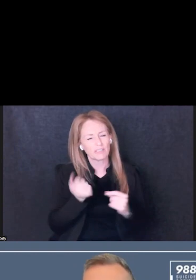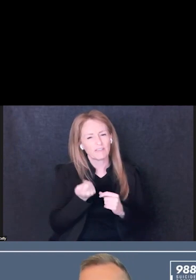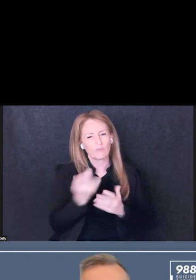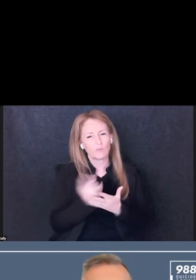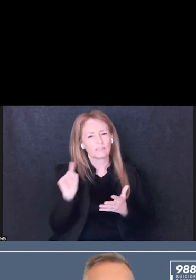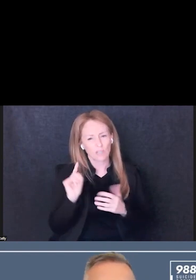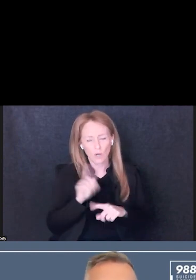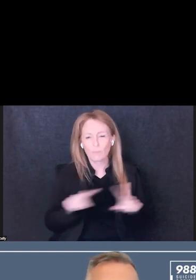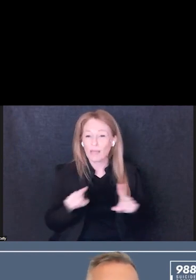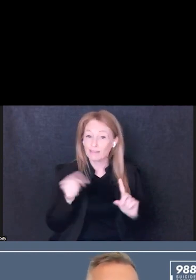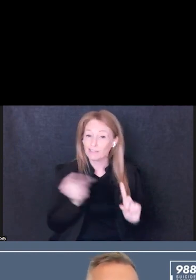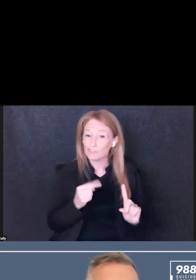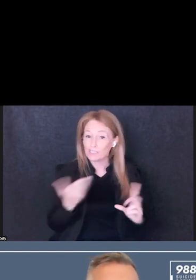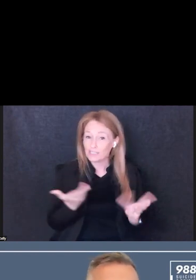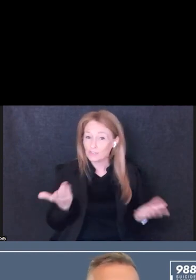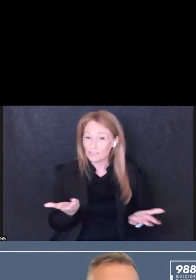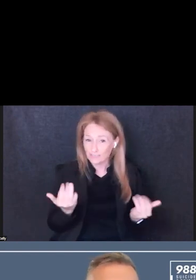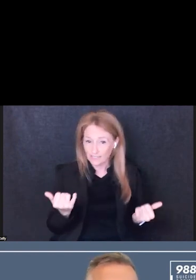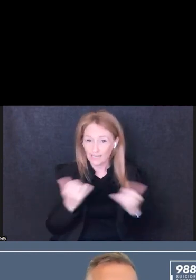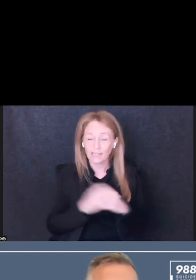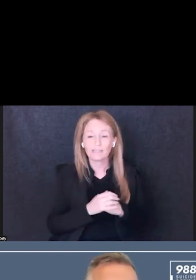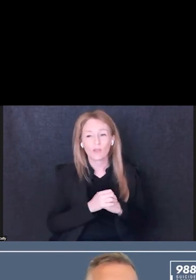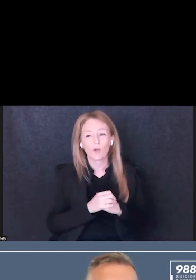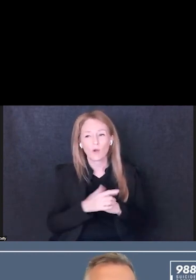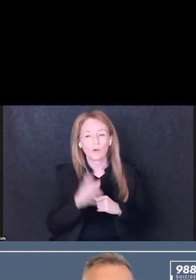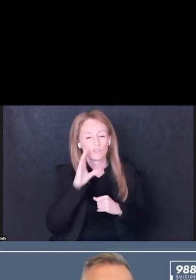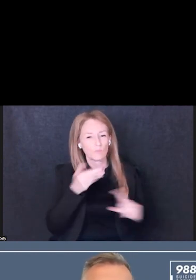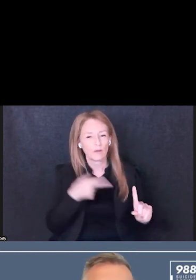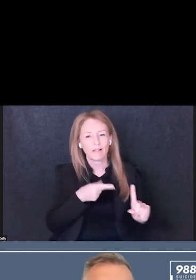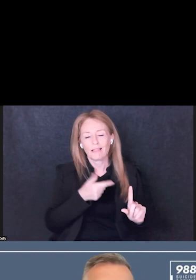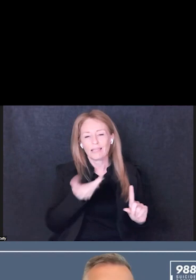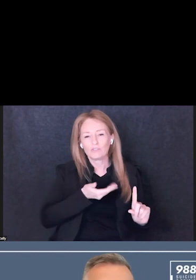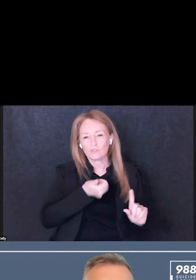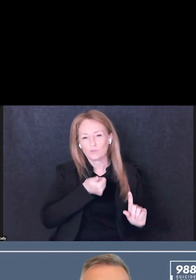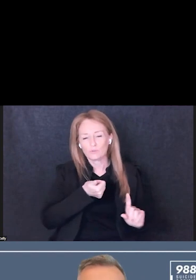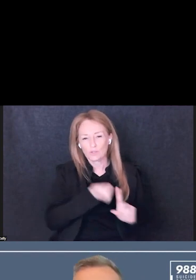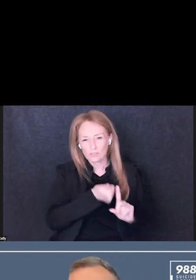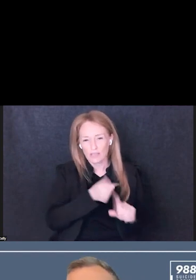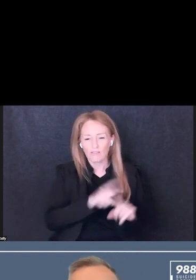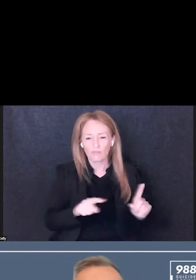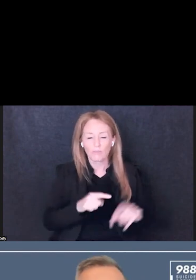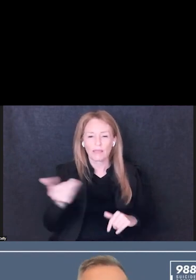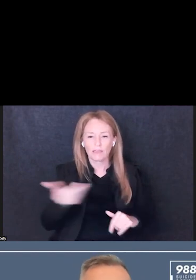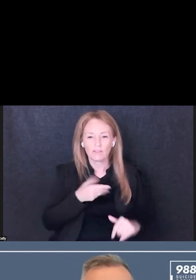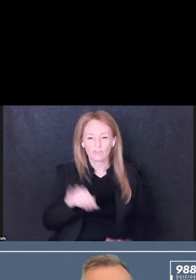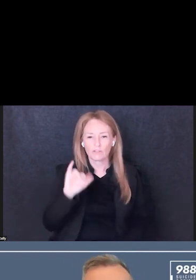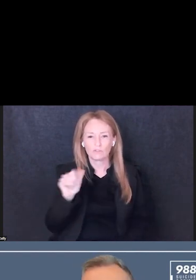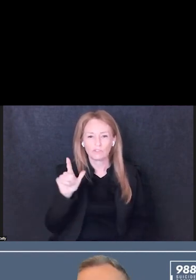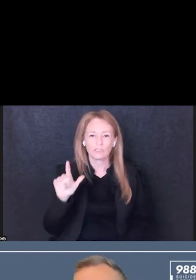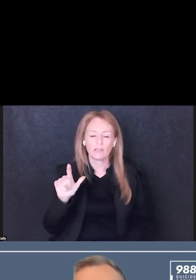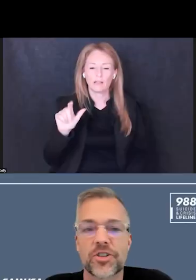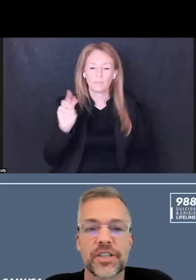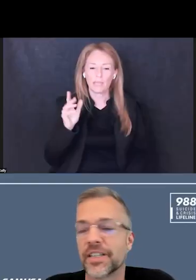HERE TODAY AND WANTED TO WELCOME JILL WHO IS THE NEW DIVISION DIRECTOR